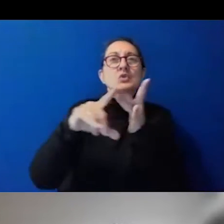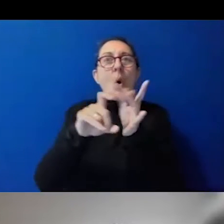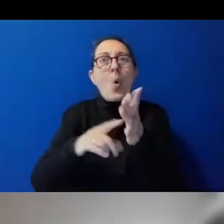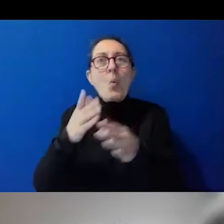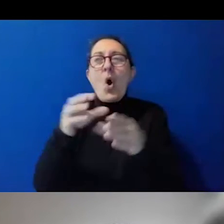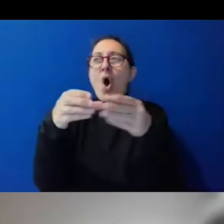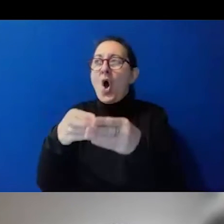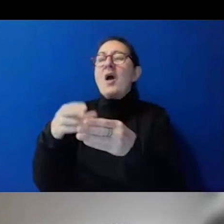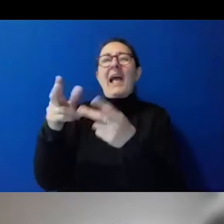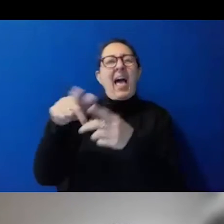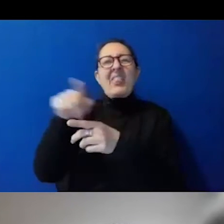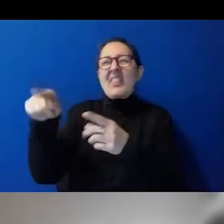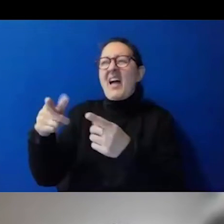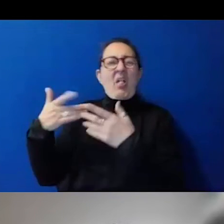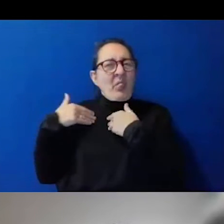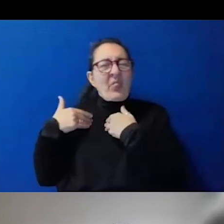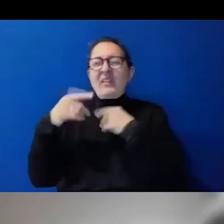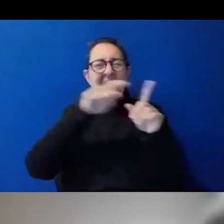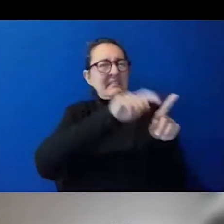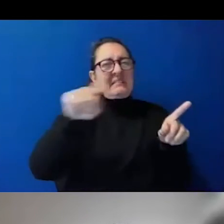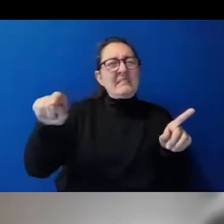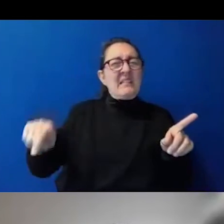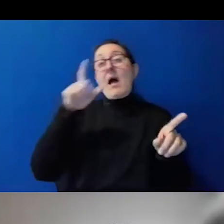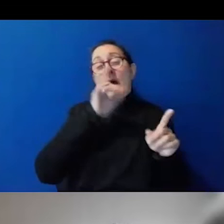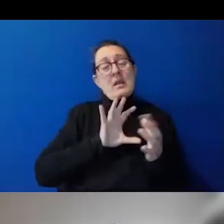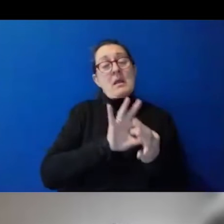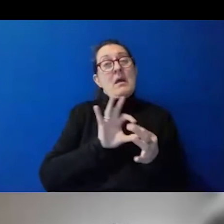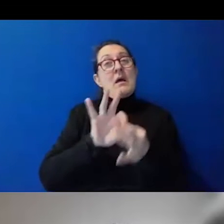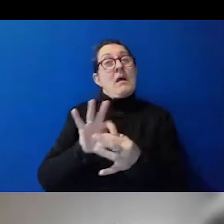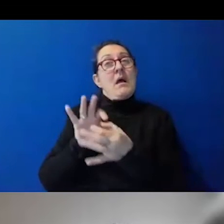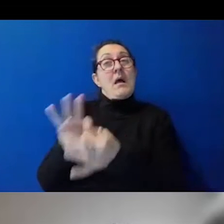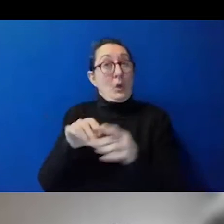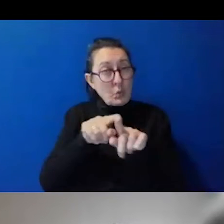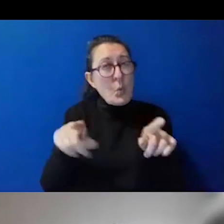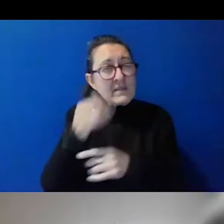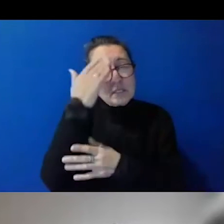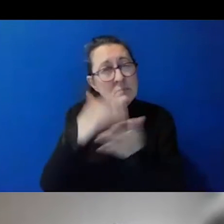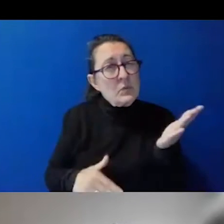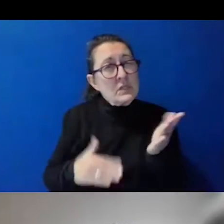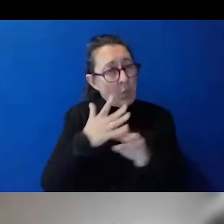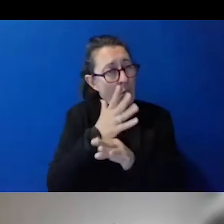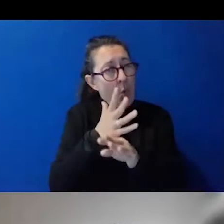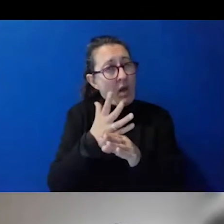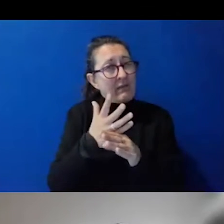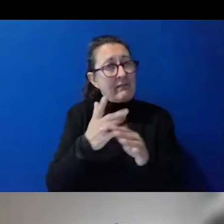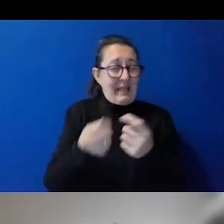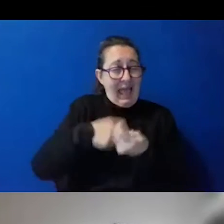professionals embedded within the team um do you do they do you know of how that works within legal